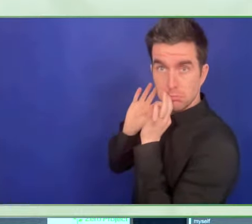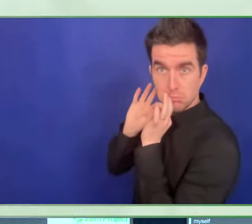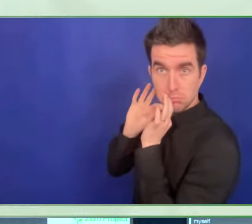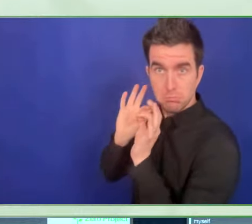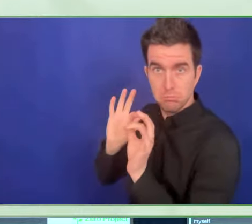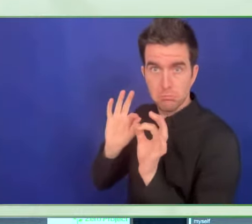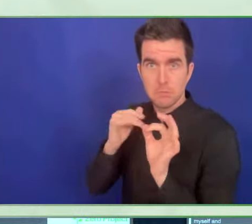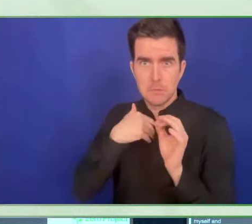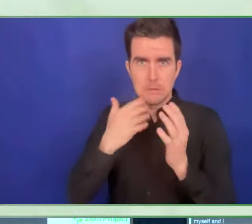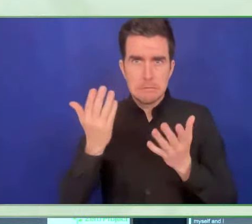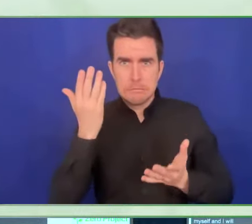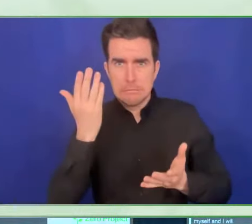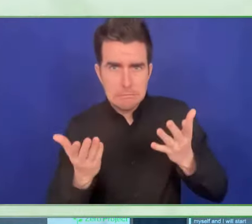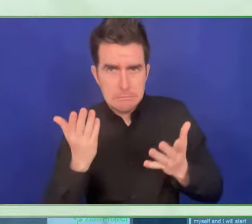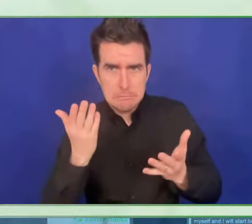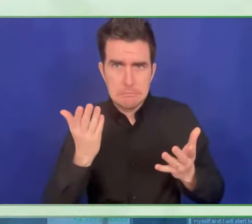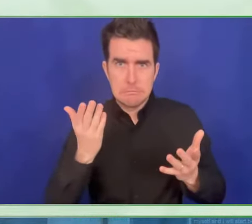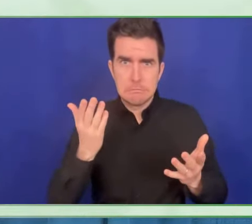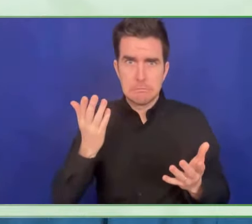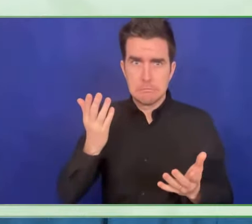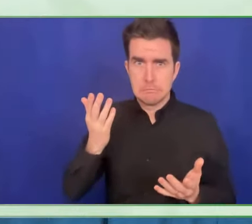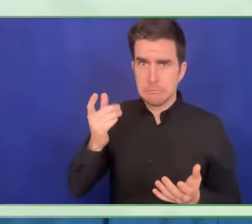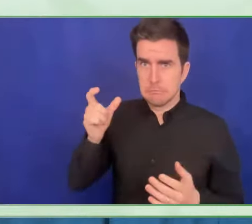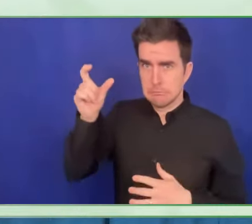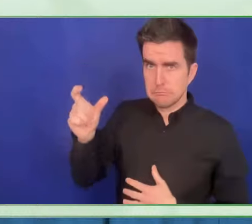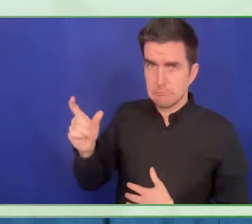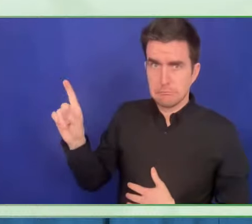announced time.